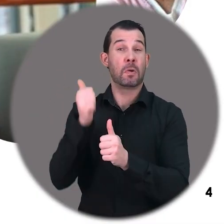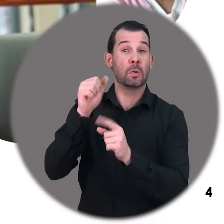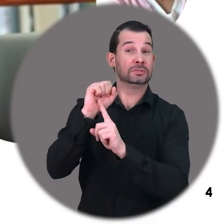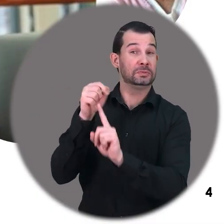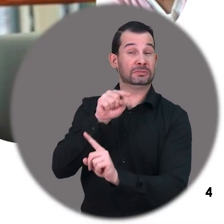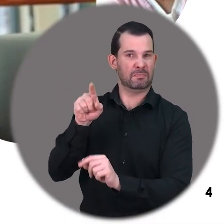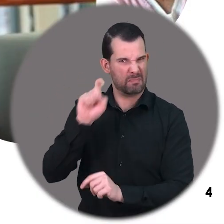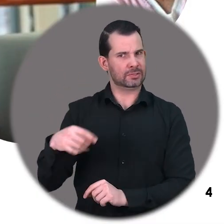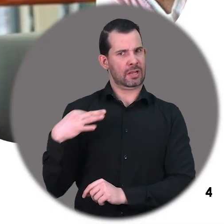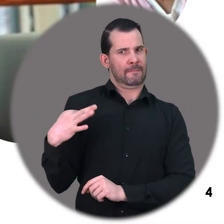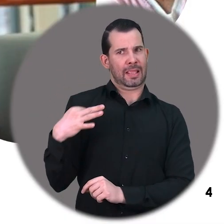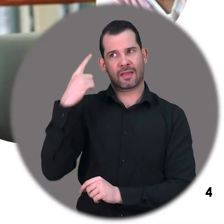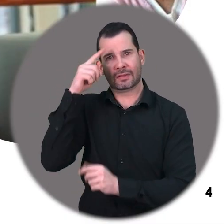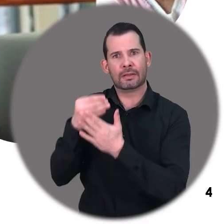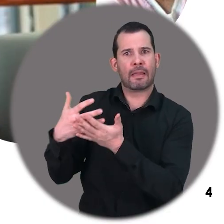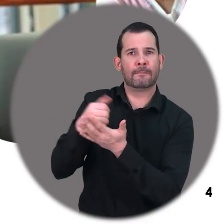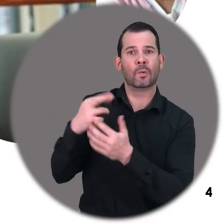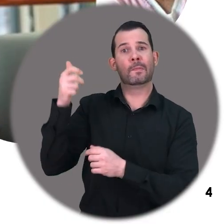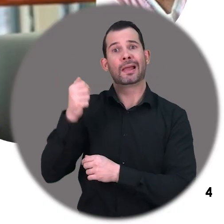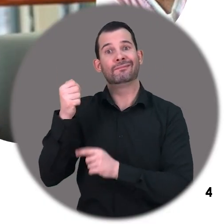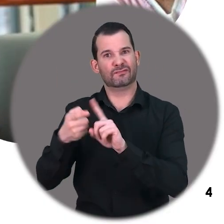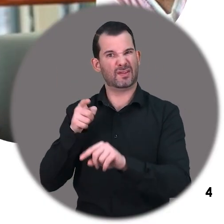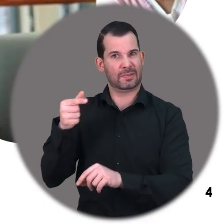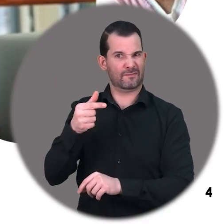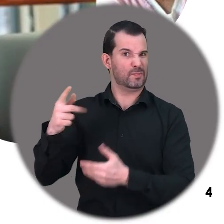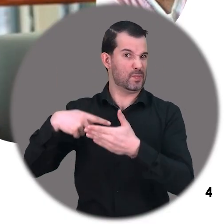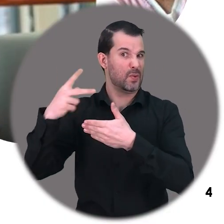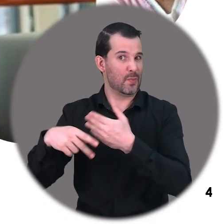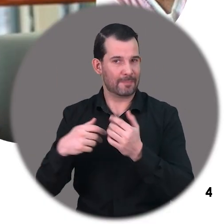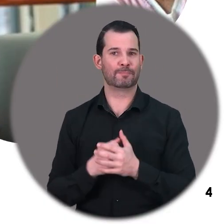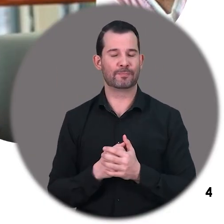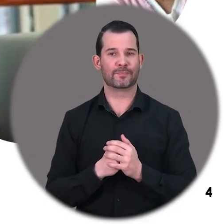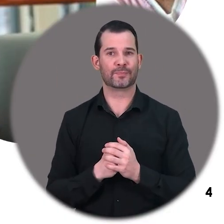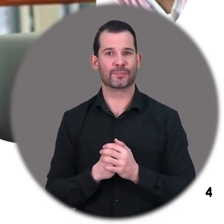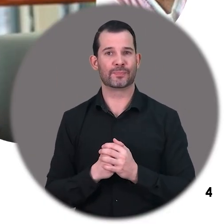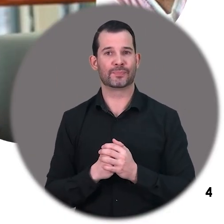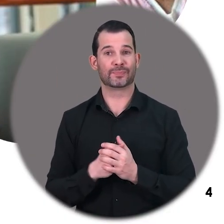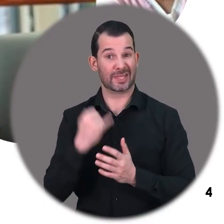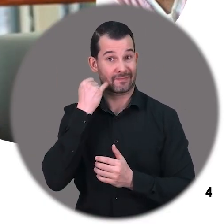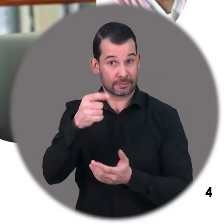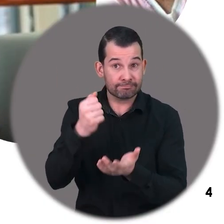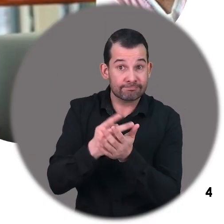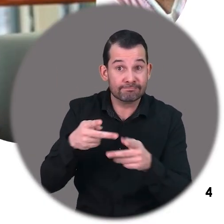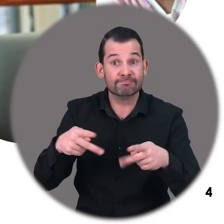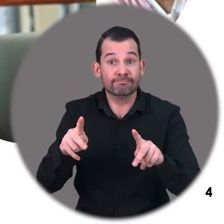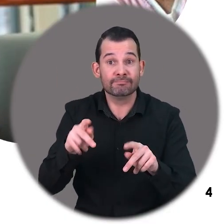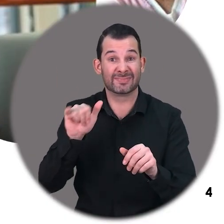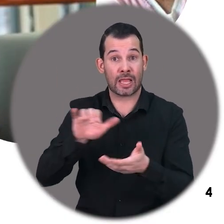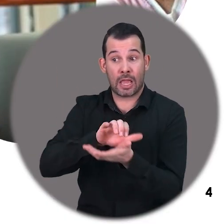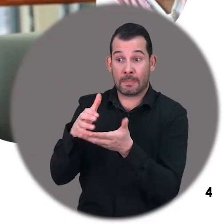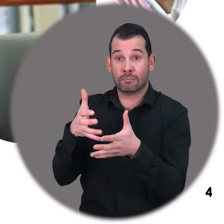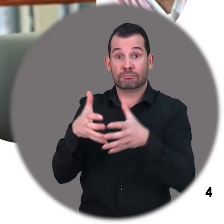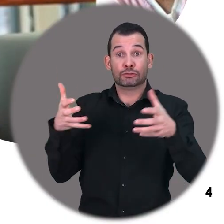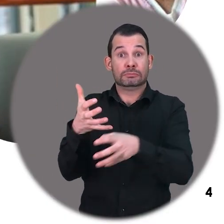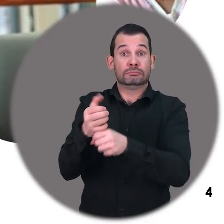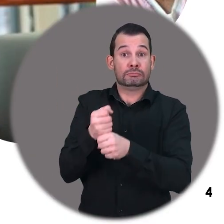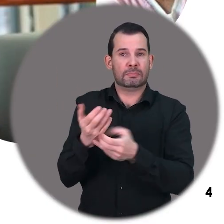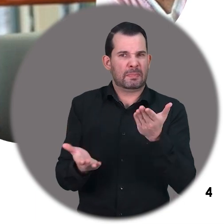In most cases, you must apply for income or benefits from a government program. If you are eligible, the amount you receive